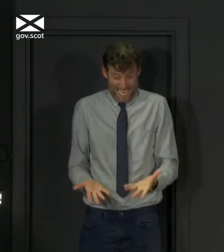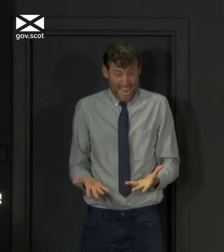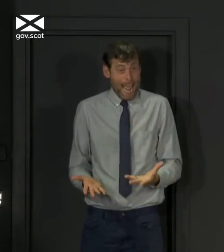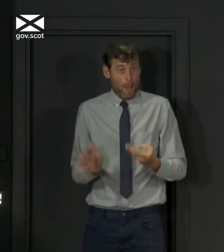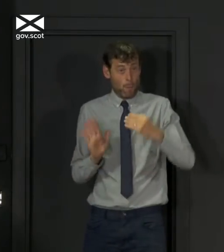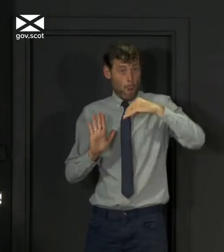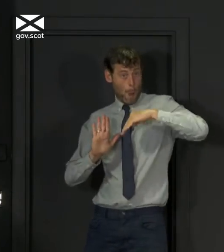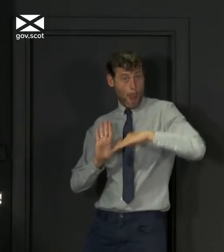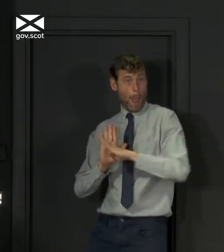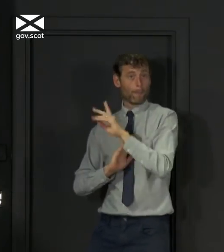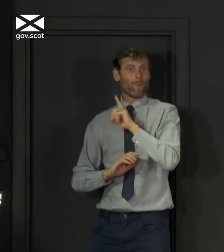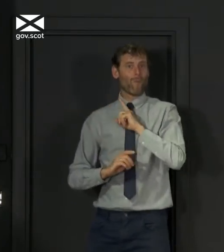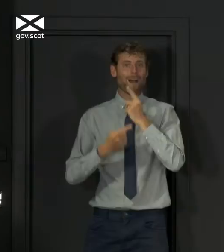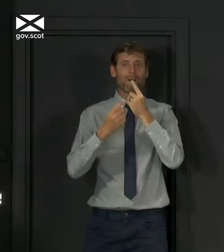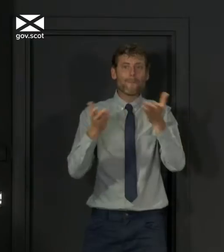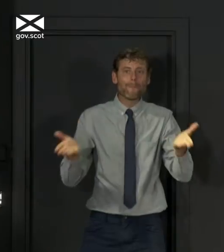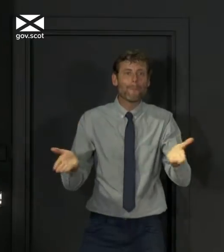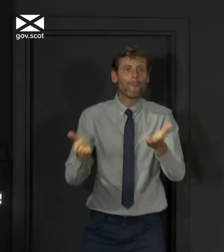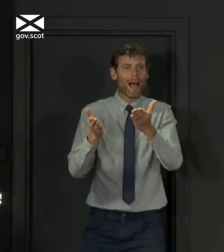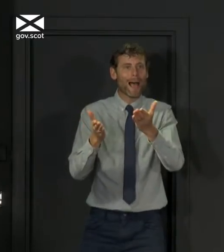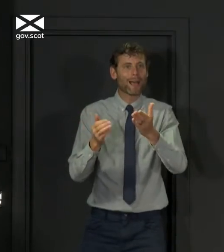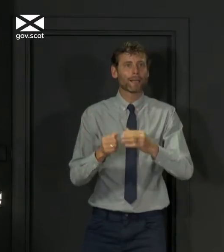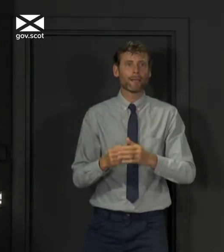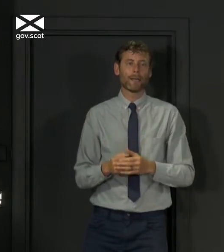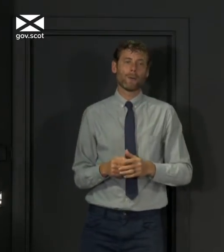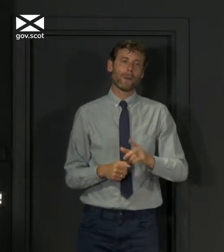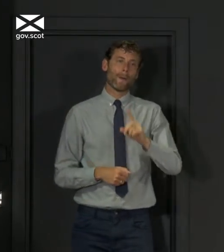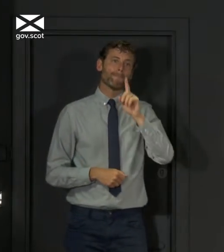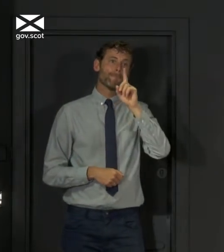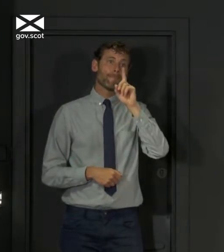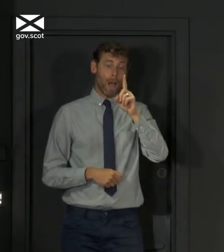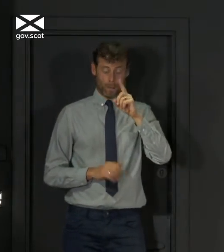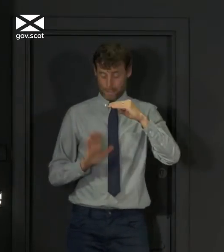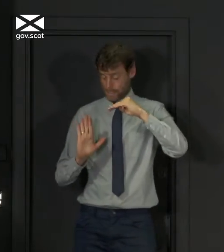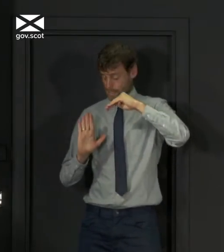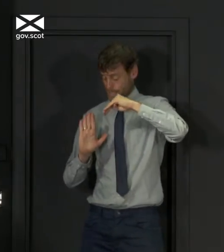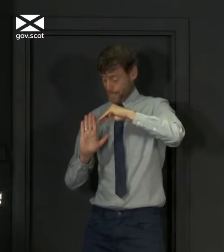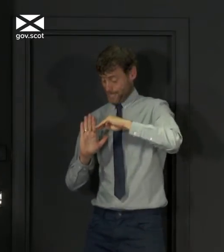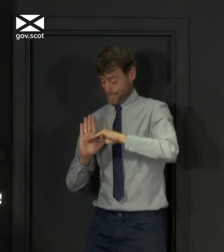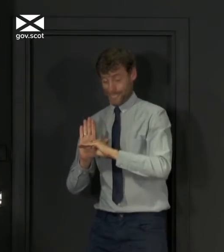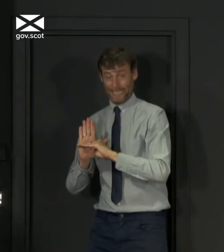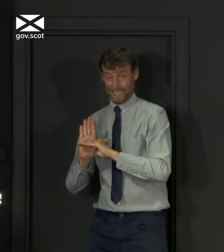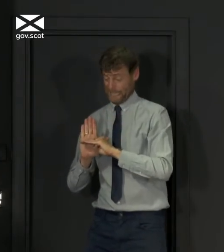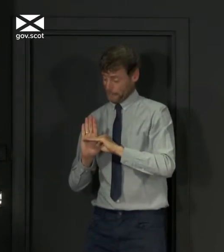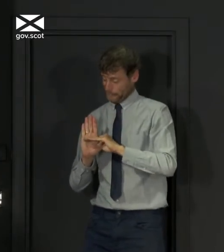measures. And as Jason said, we can reduce the risk of that if we all behave in the way